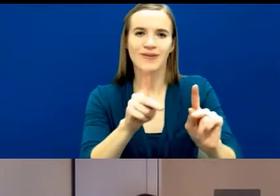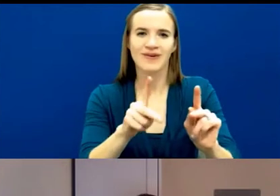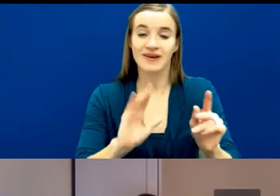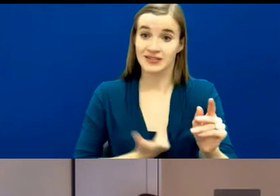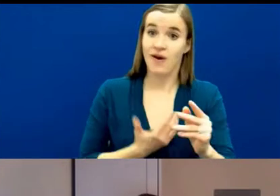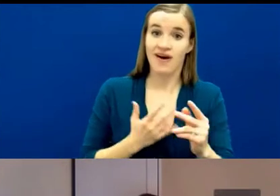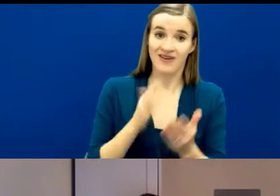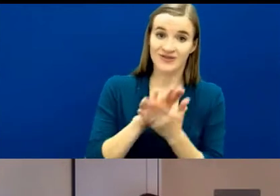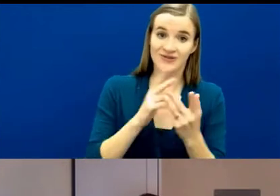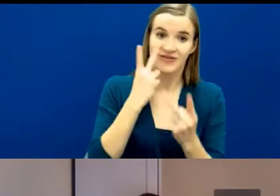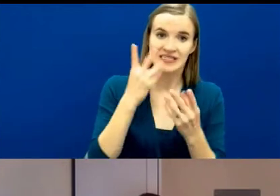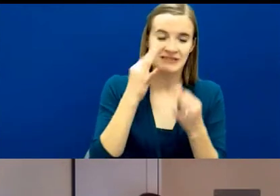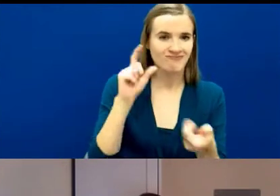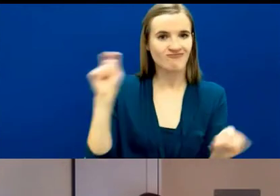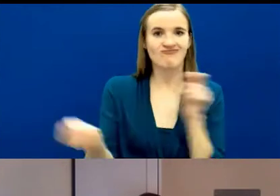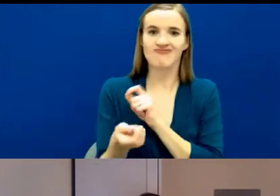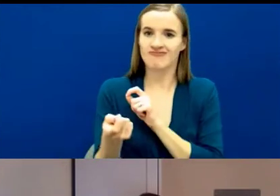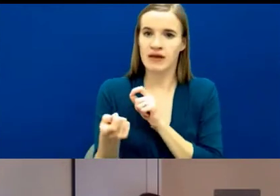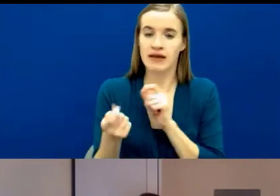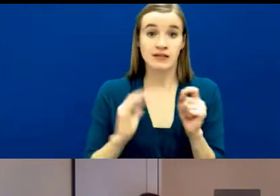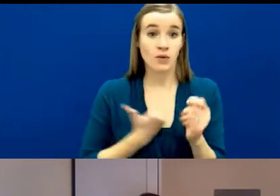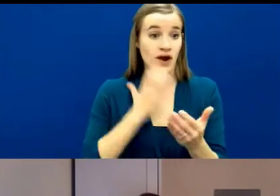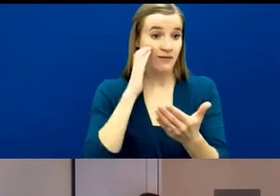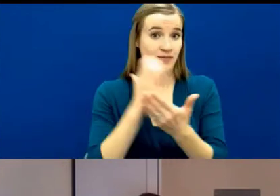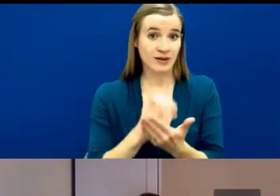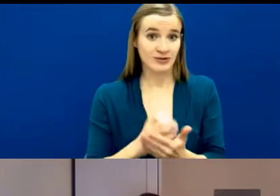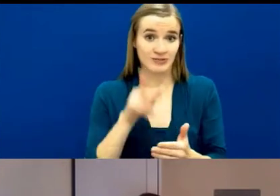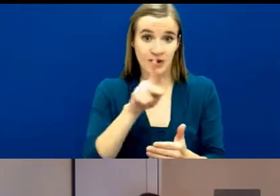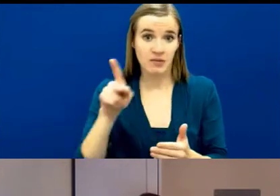Braille panel, and on the elevator, we talked about how it would feel if you